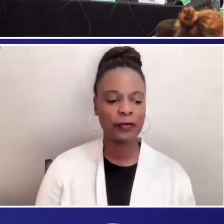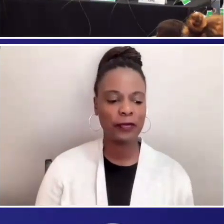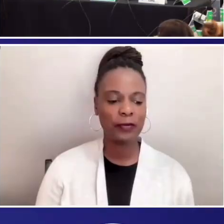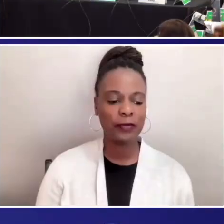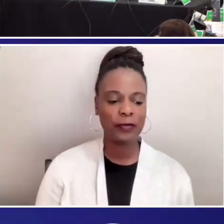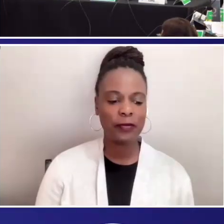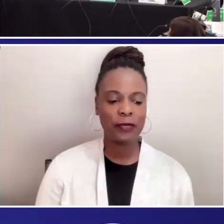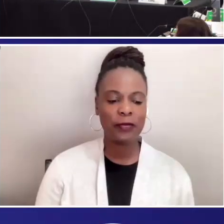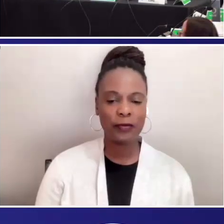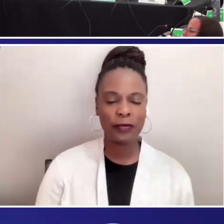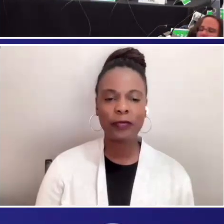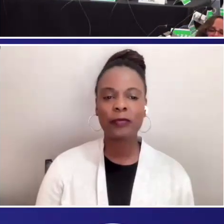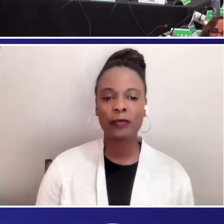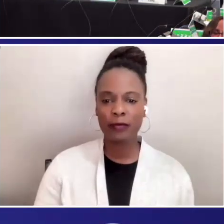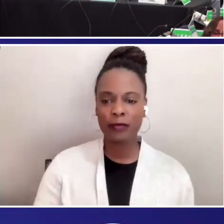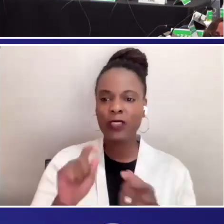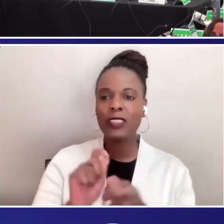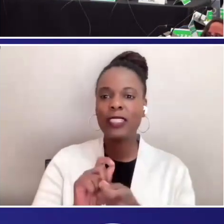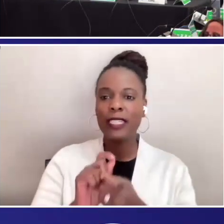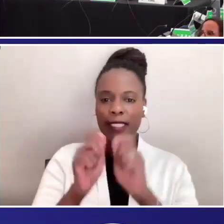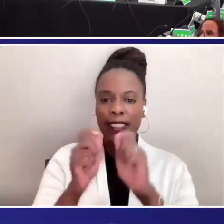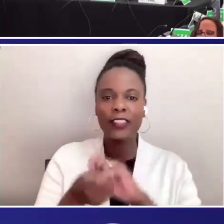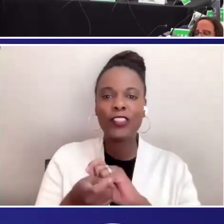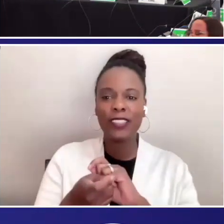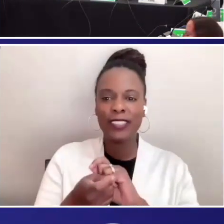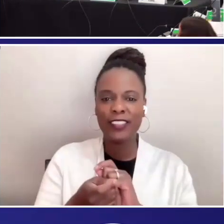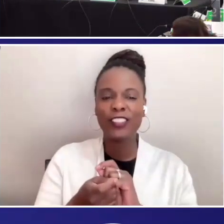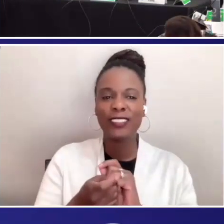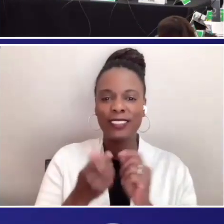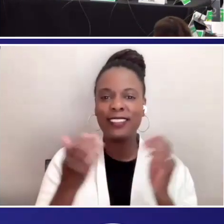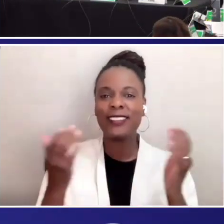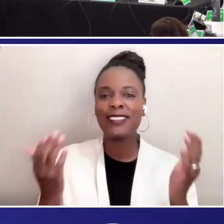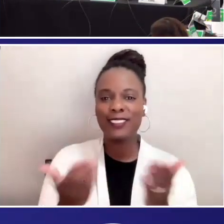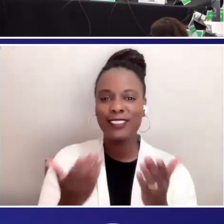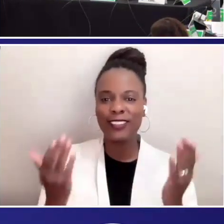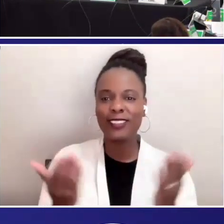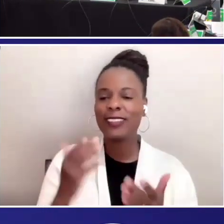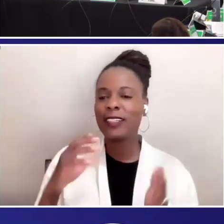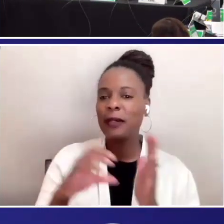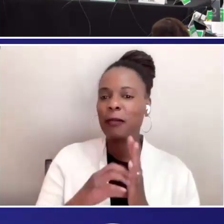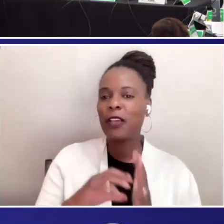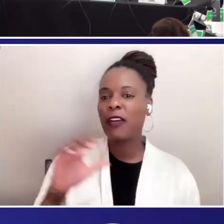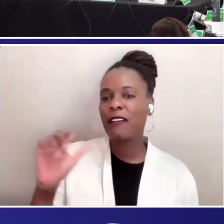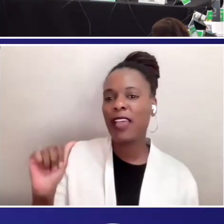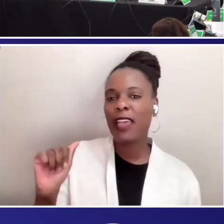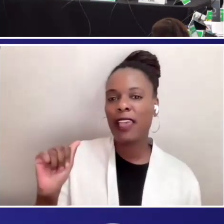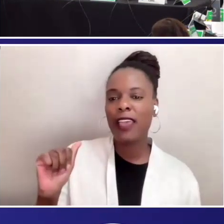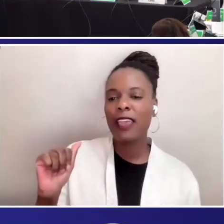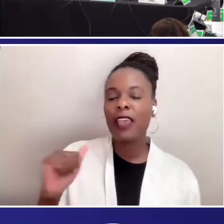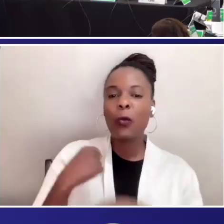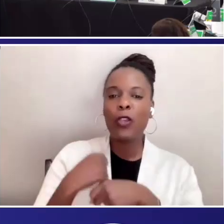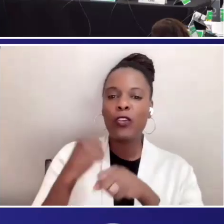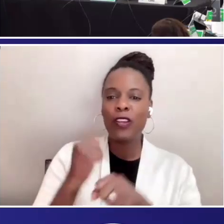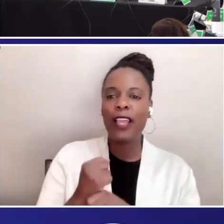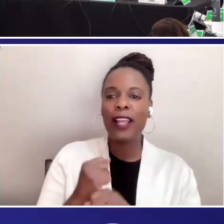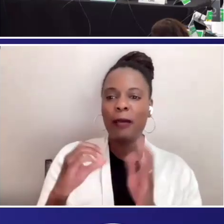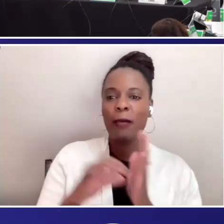Okay. The changes here in paragraph (a). We create a paragraph (a), before July 1, 2028.